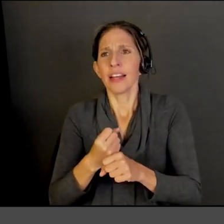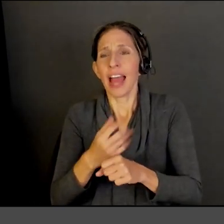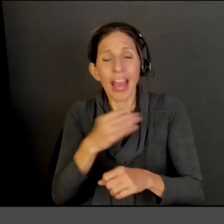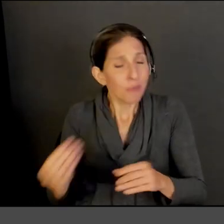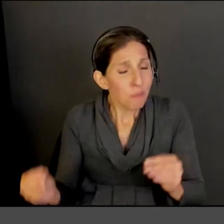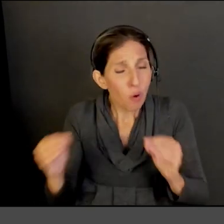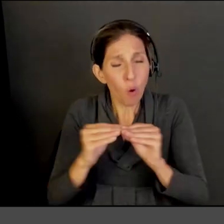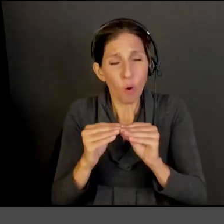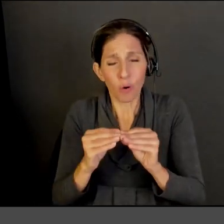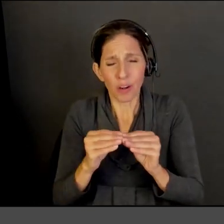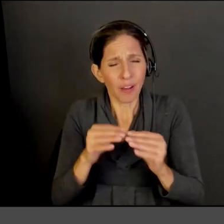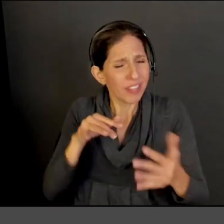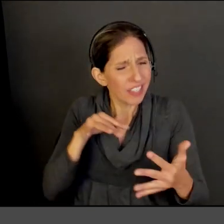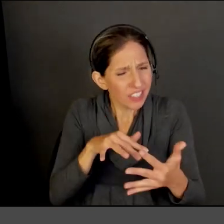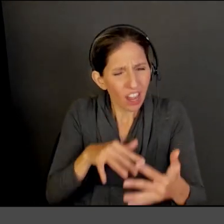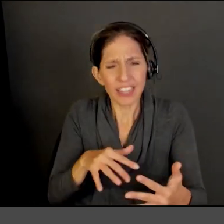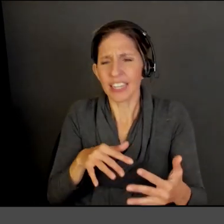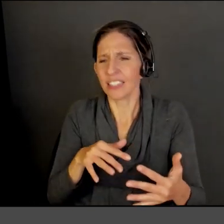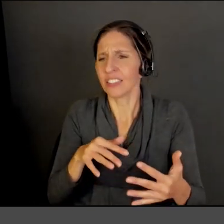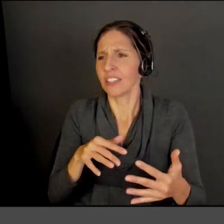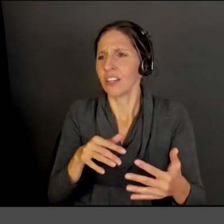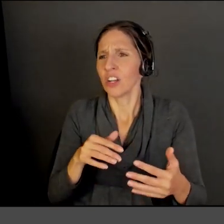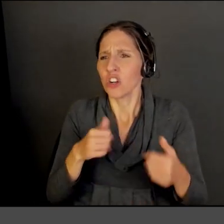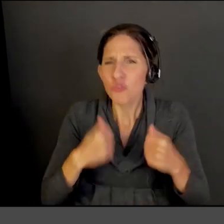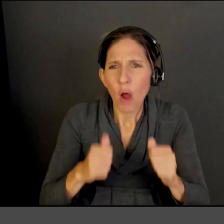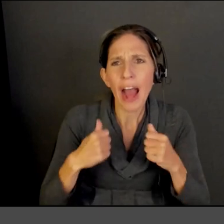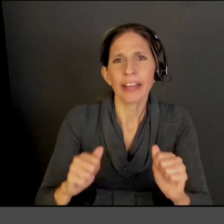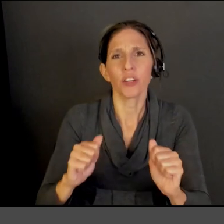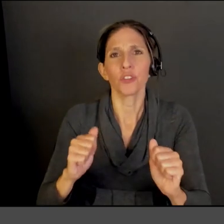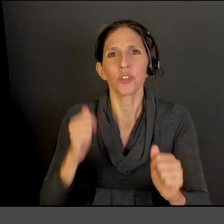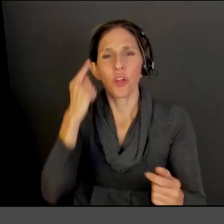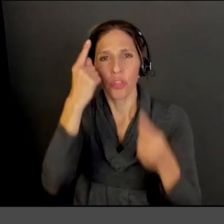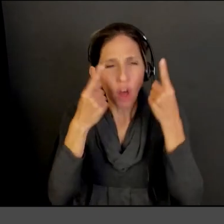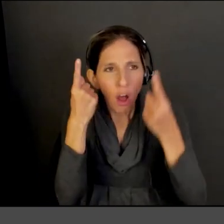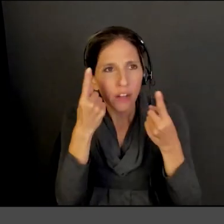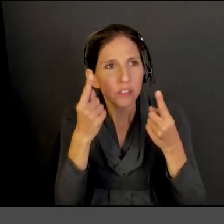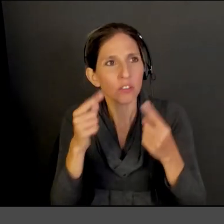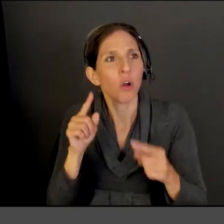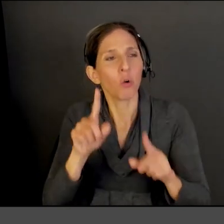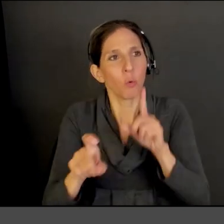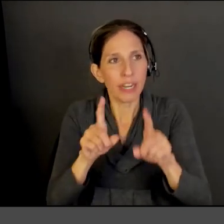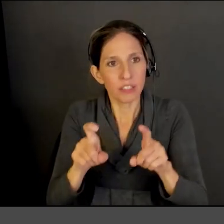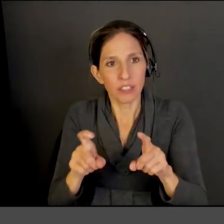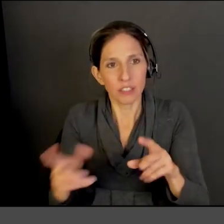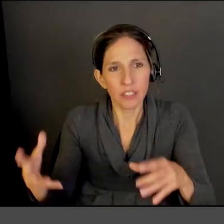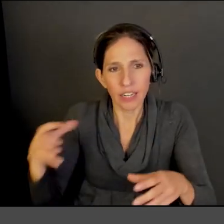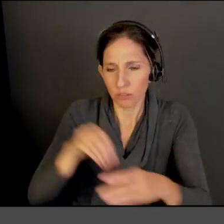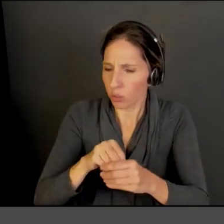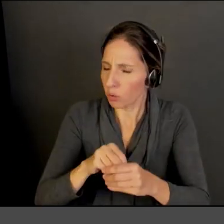AND THOUGHTS AND QUESTIONS. SO IT'S IT'S IT'S A BEAUTIFUL OCEAN.